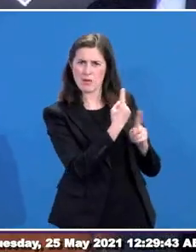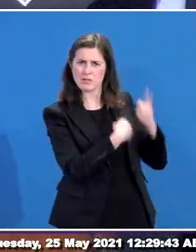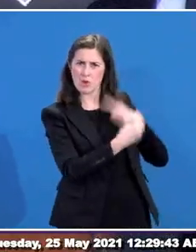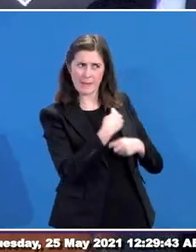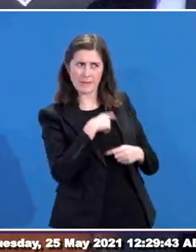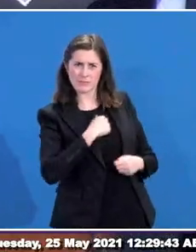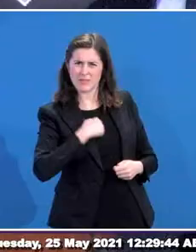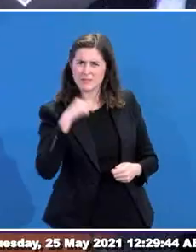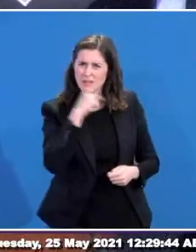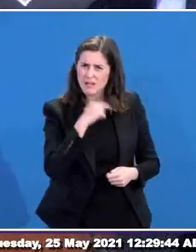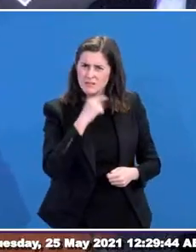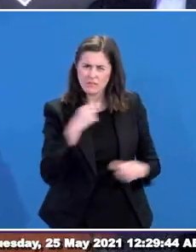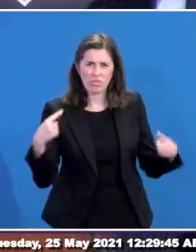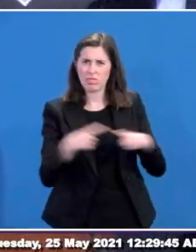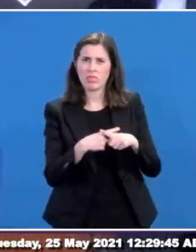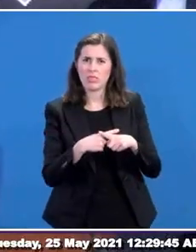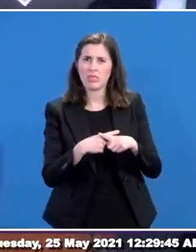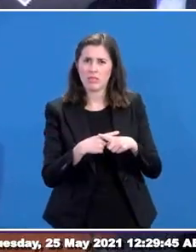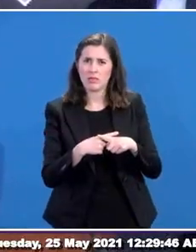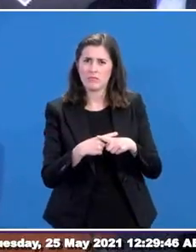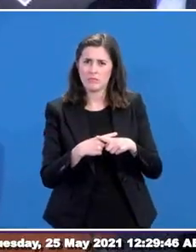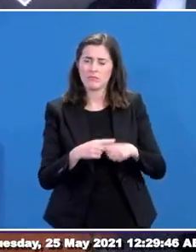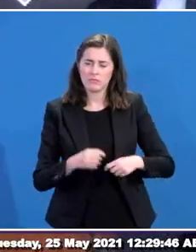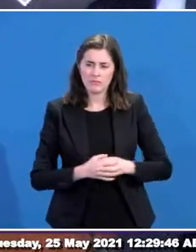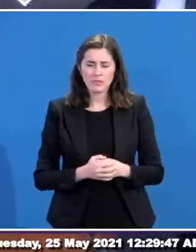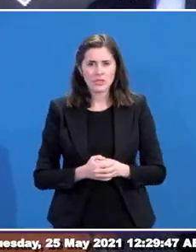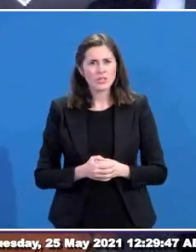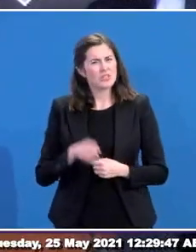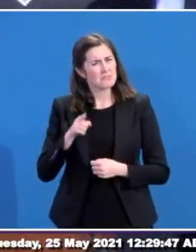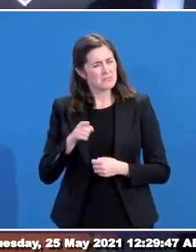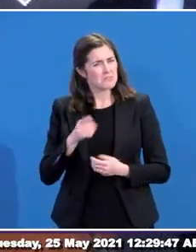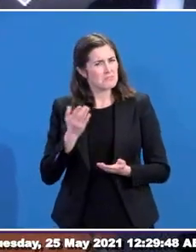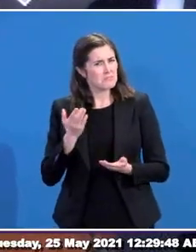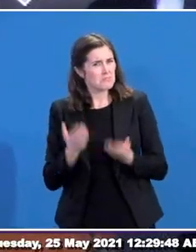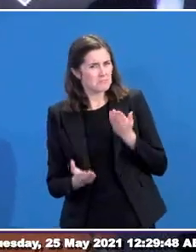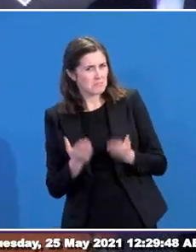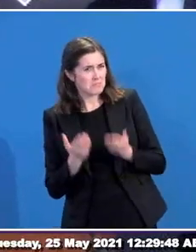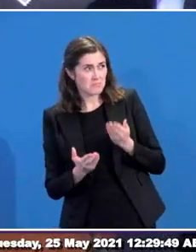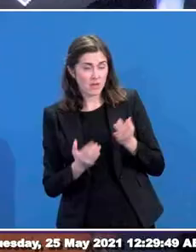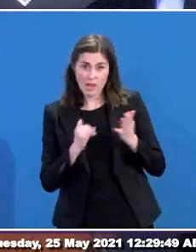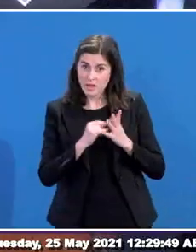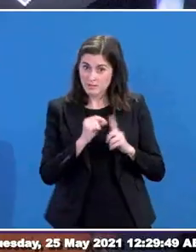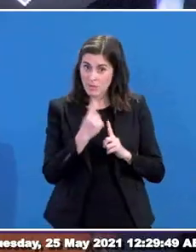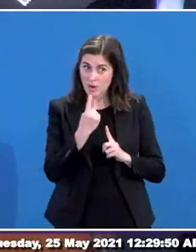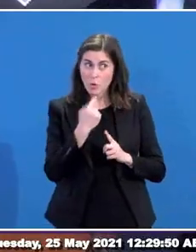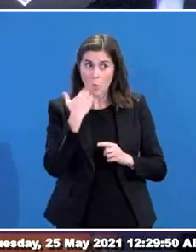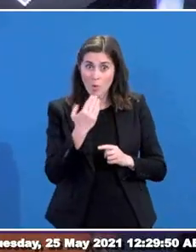So at this stage you were starting to perhaps question some of what SP1 was telling you? Is that fair enough?